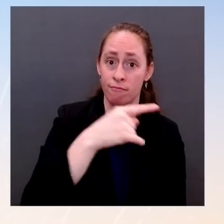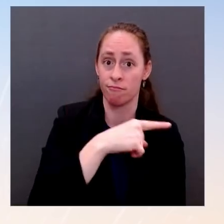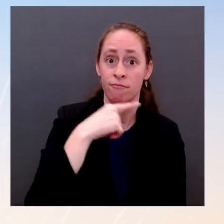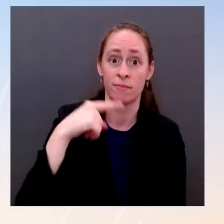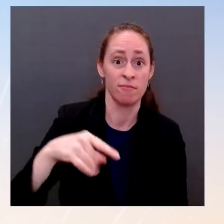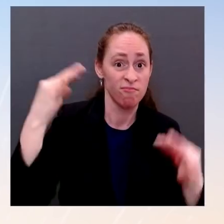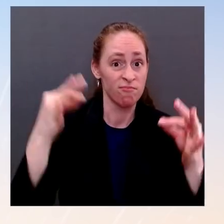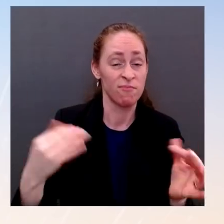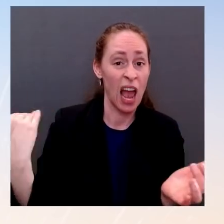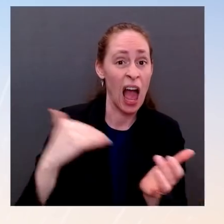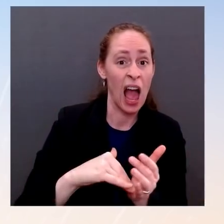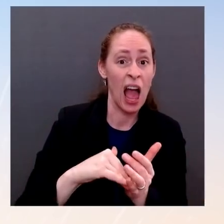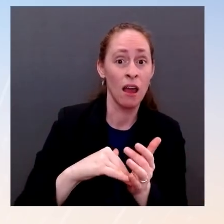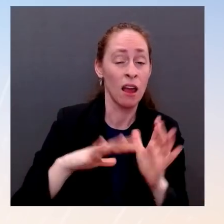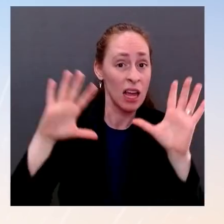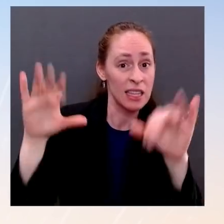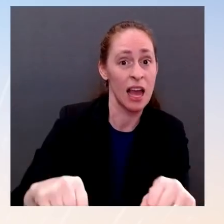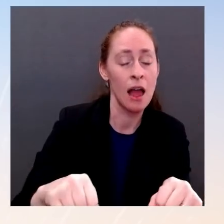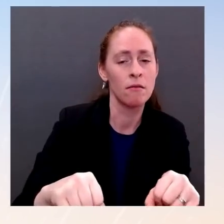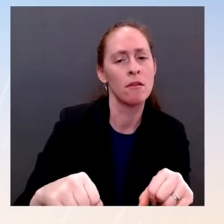every diplomatic option possible to avoid that --